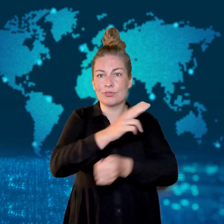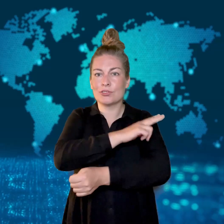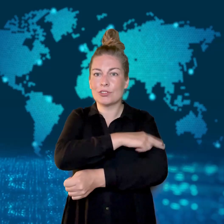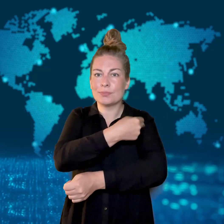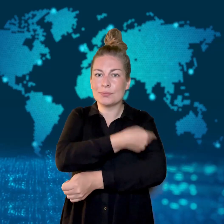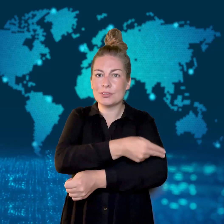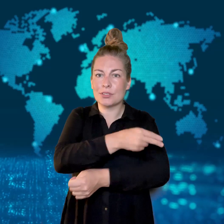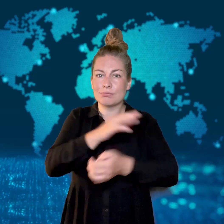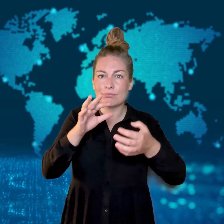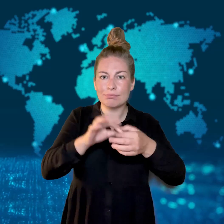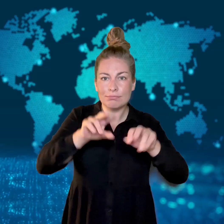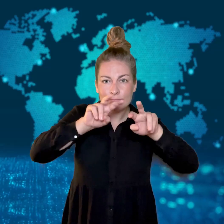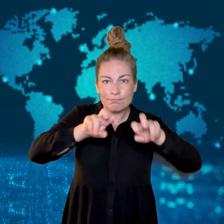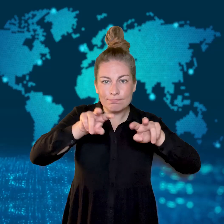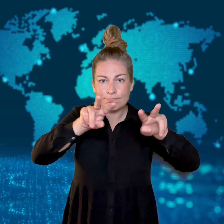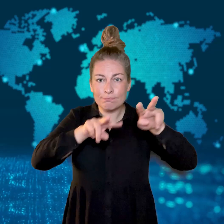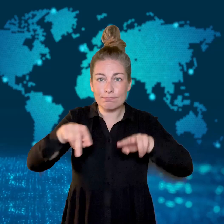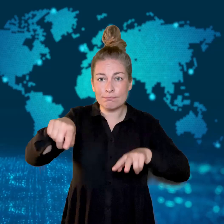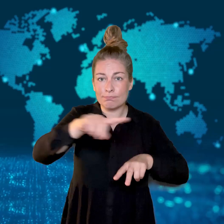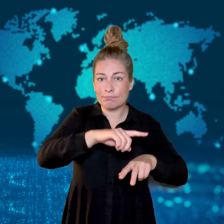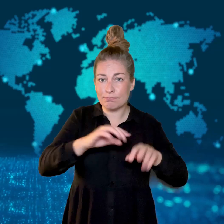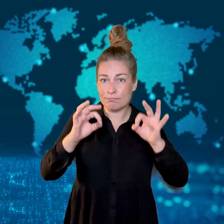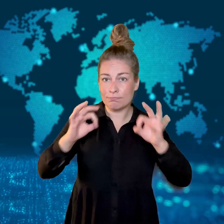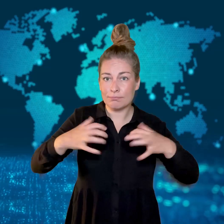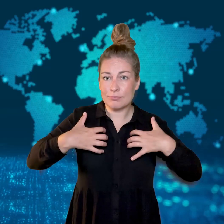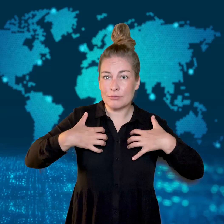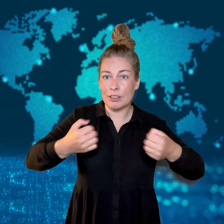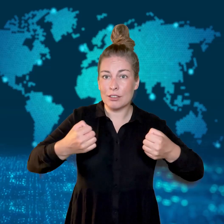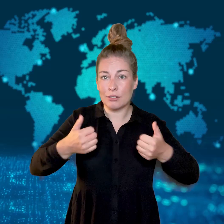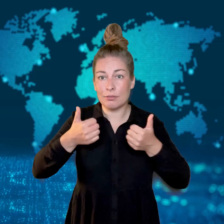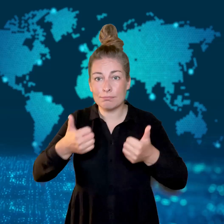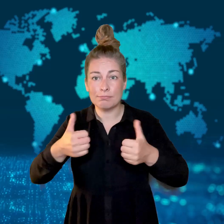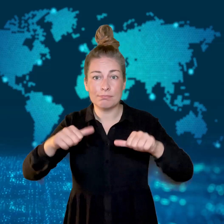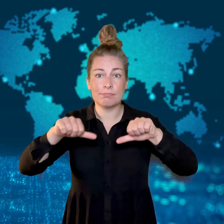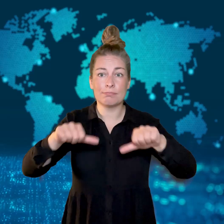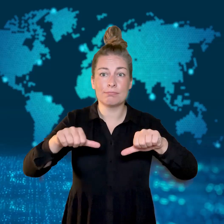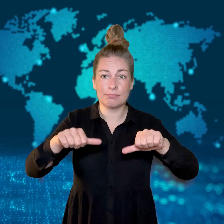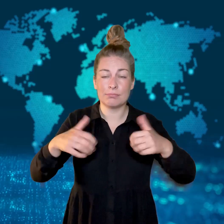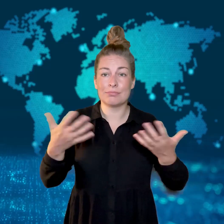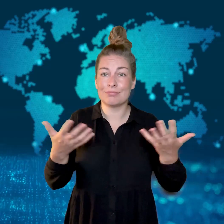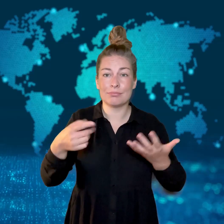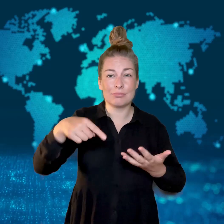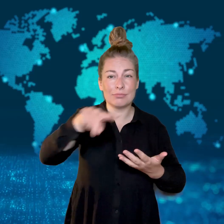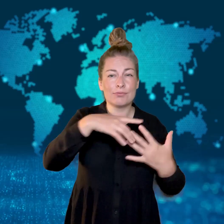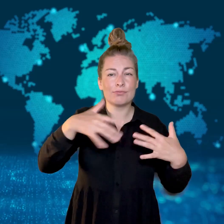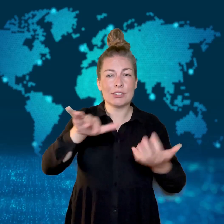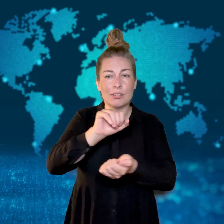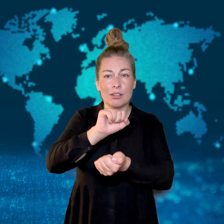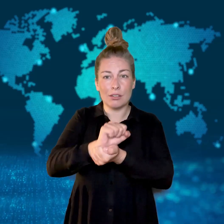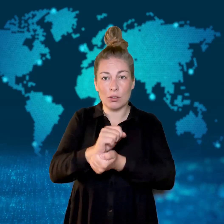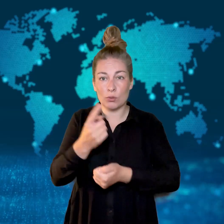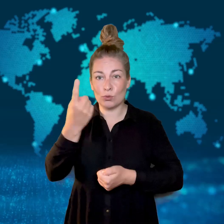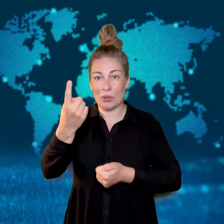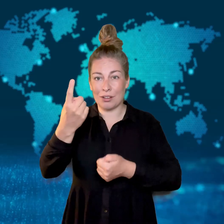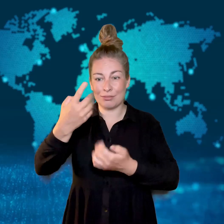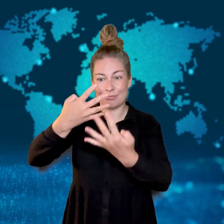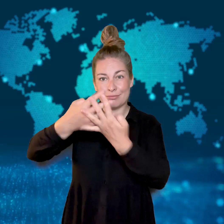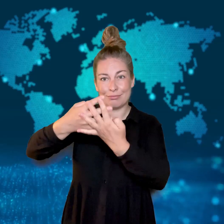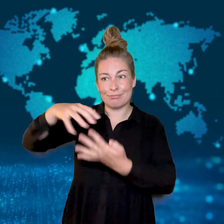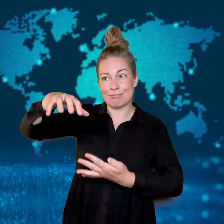undergoing medical evaluation since being held by the prisoners